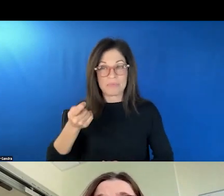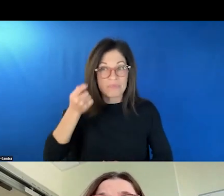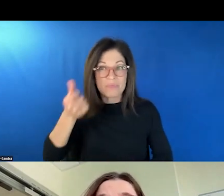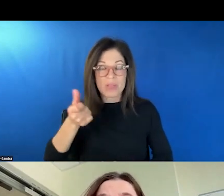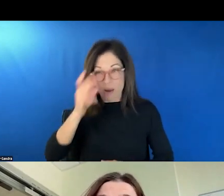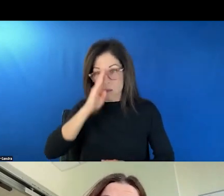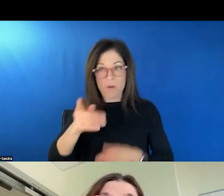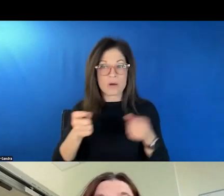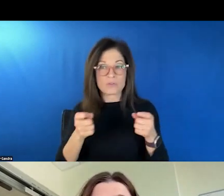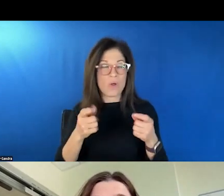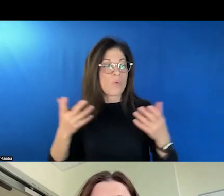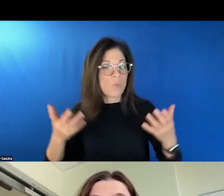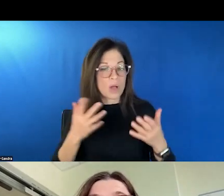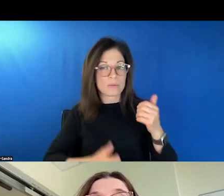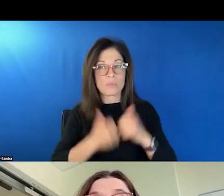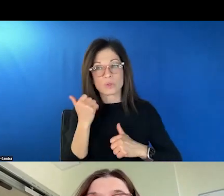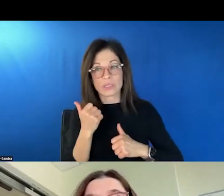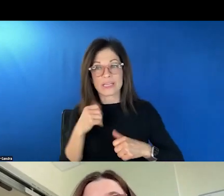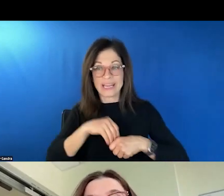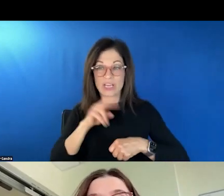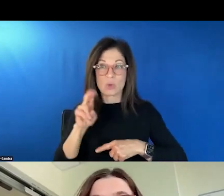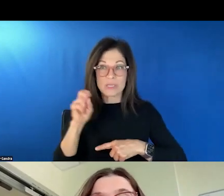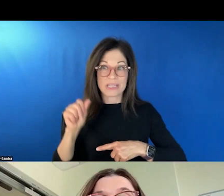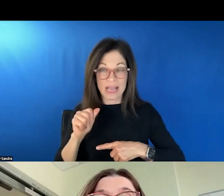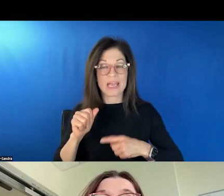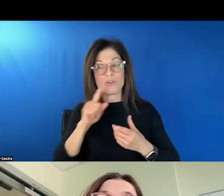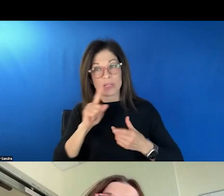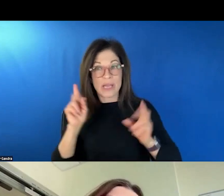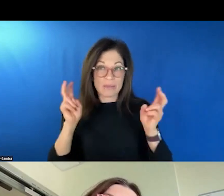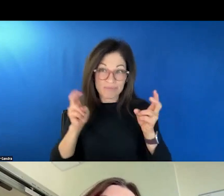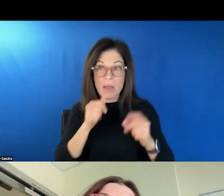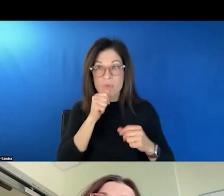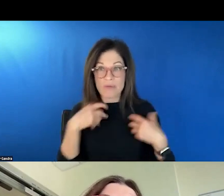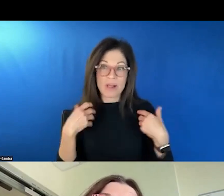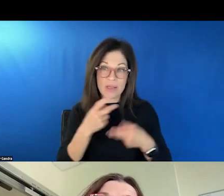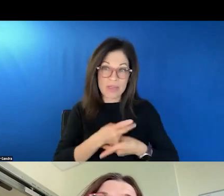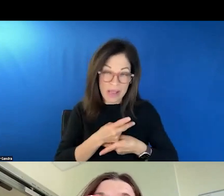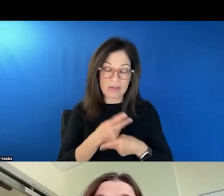OVER WHAT IS A PRIVATE HEALTHCARE SYSTEM. THEY CAN CONTROL JOBS